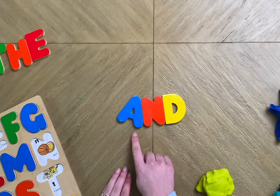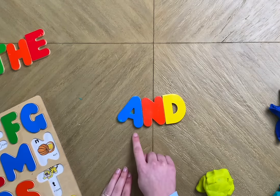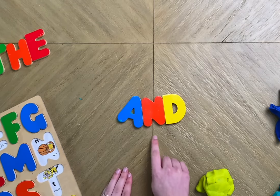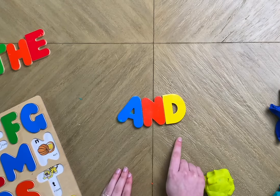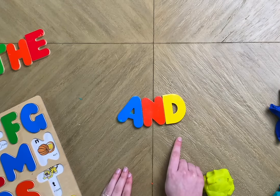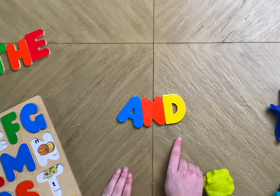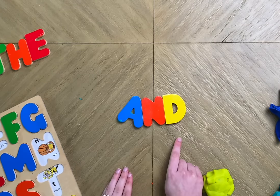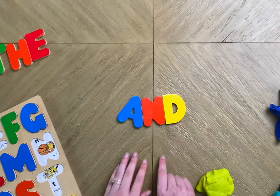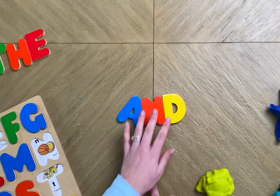and